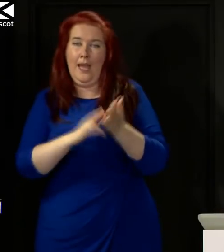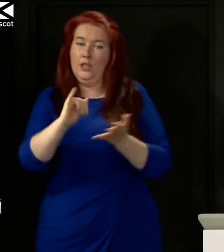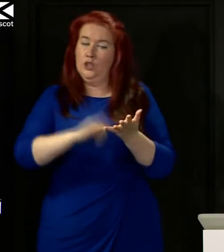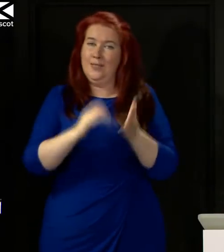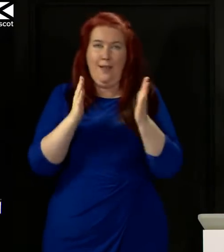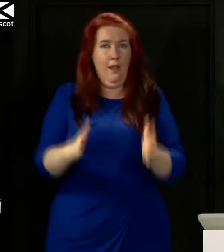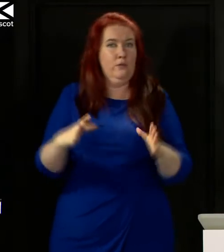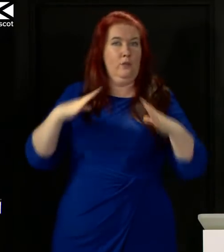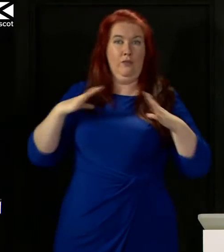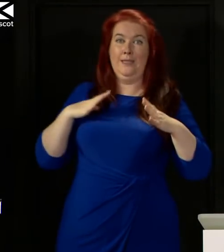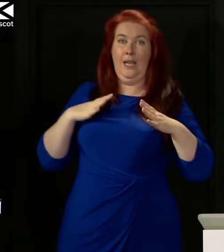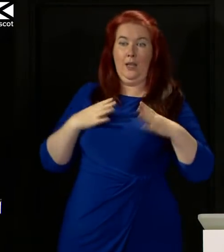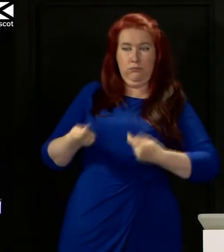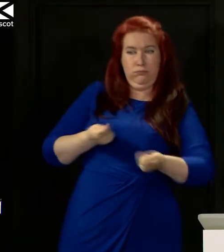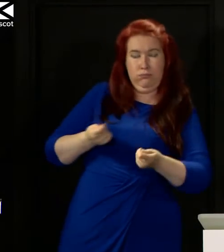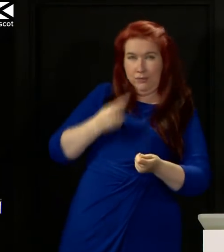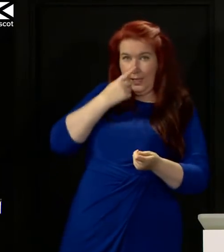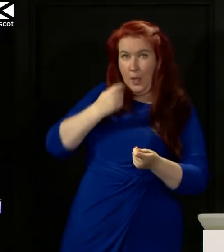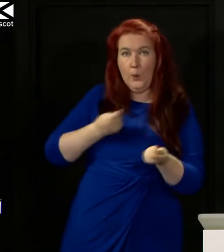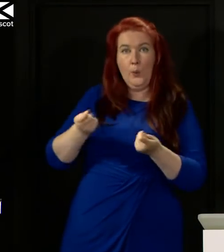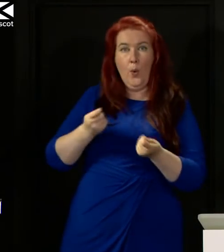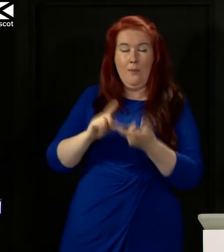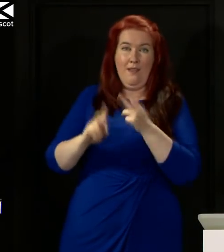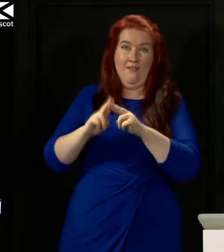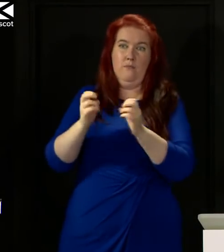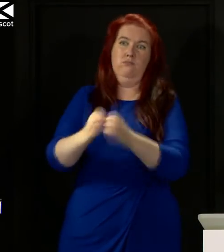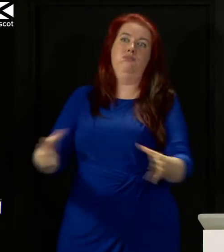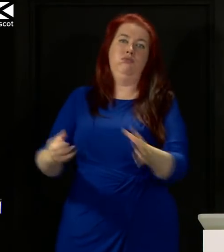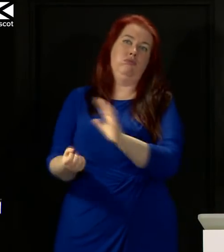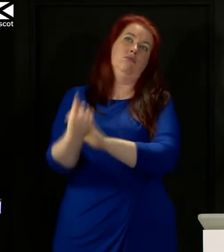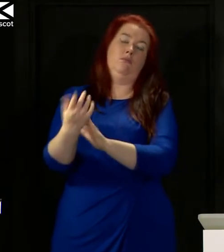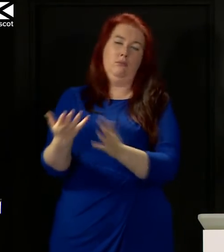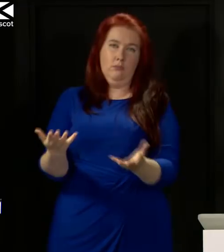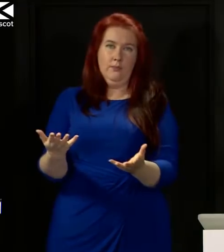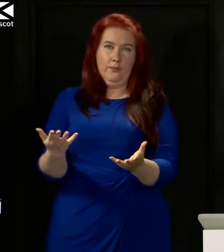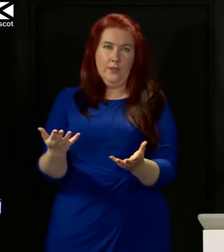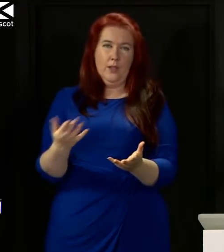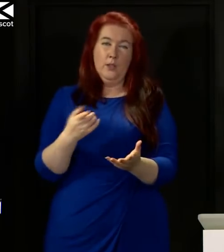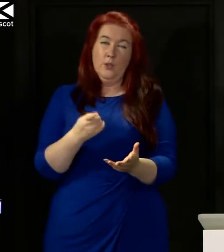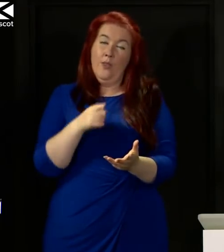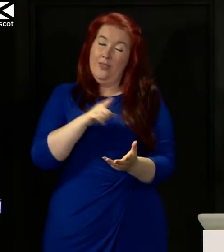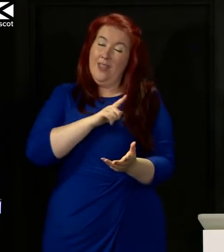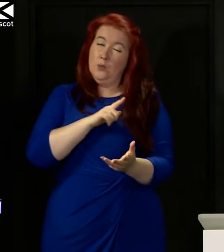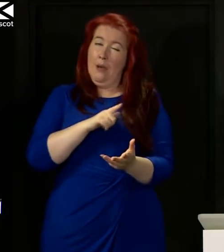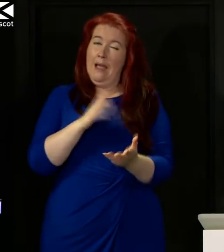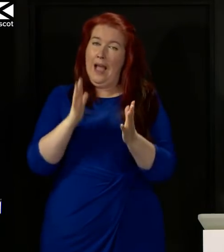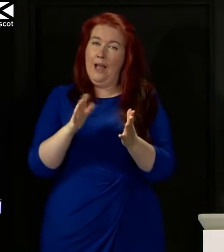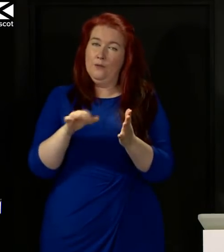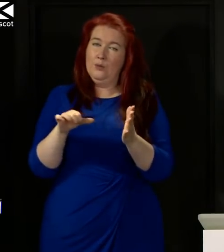So for these reasons, these continue to be fine and often difficult balances to strike,